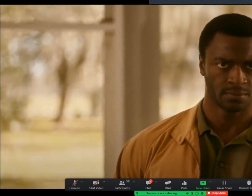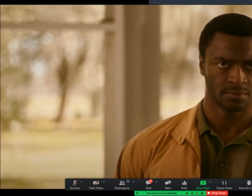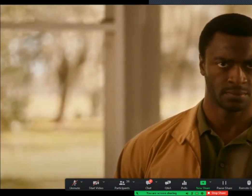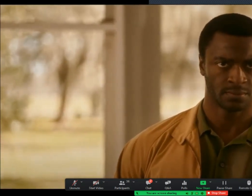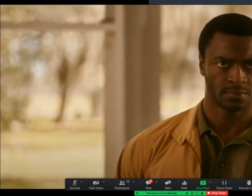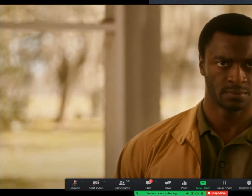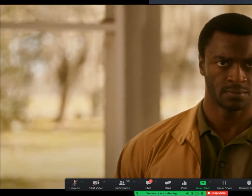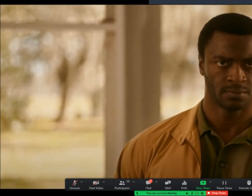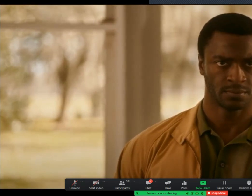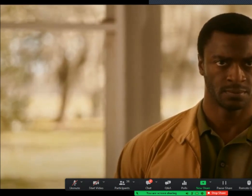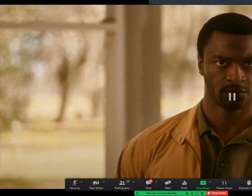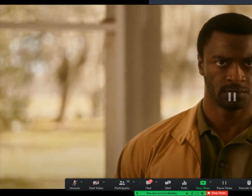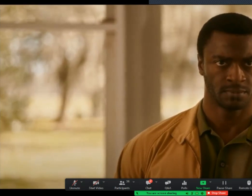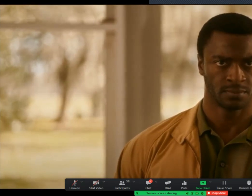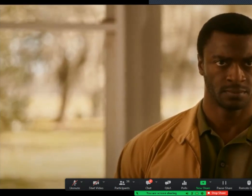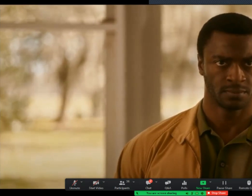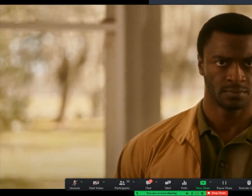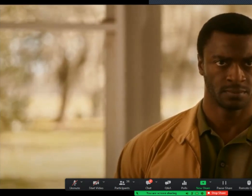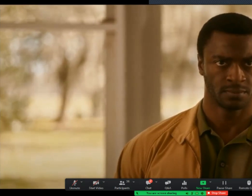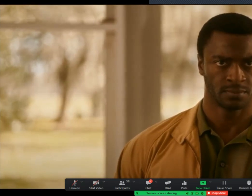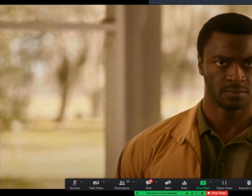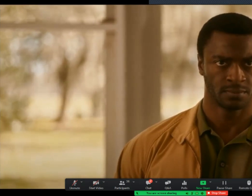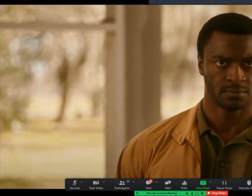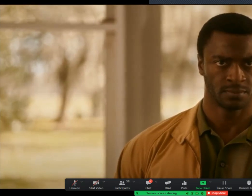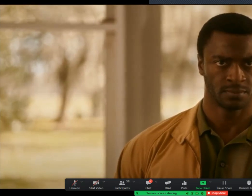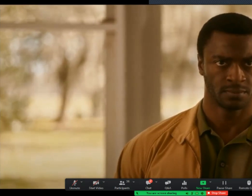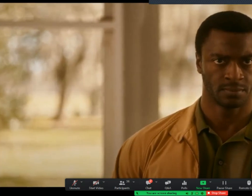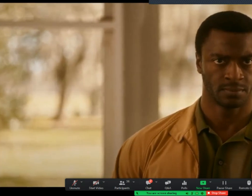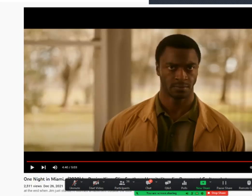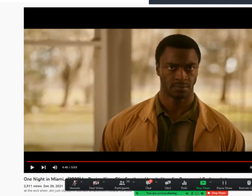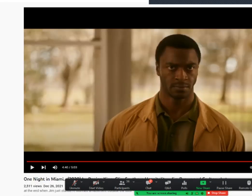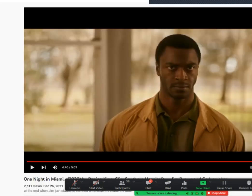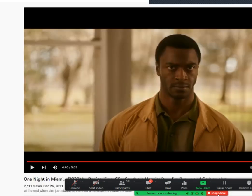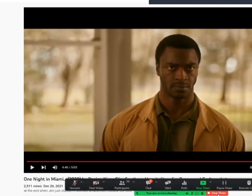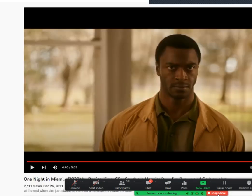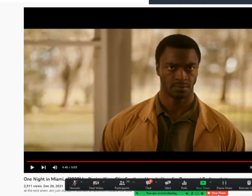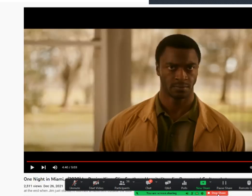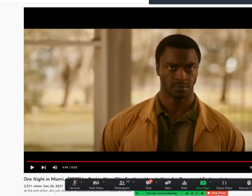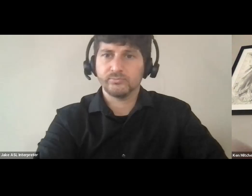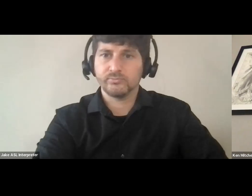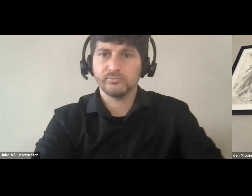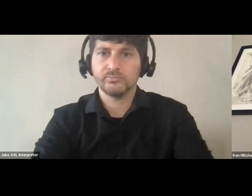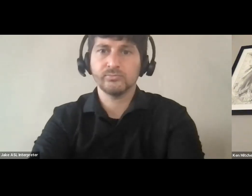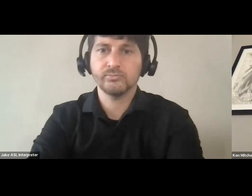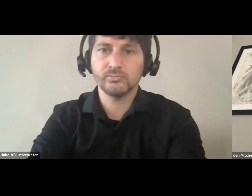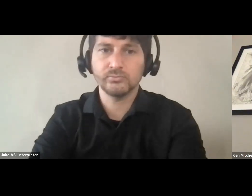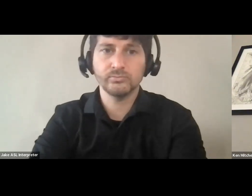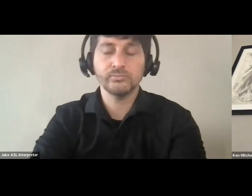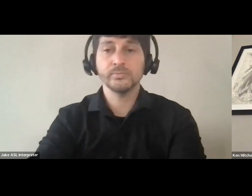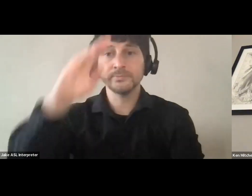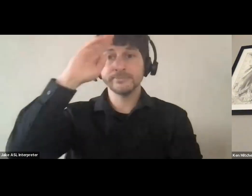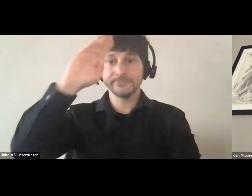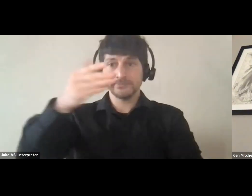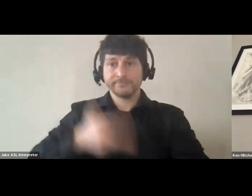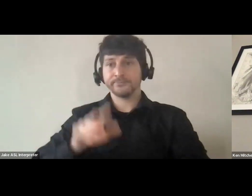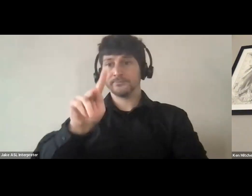Do us all proud.